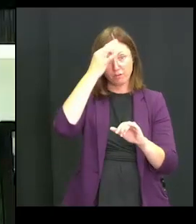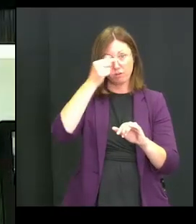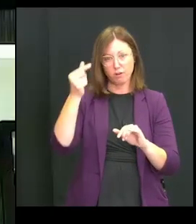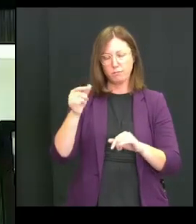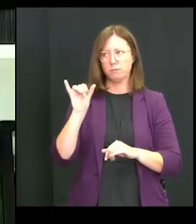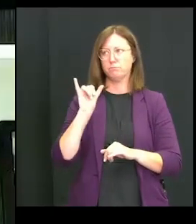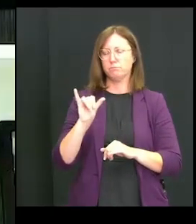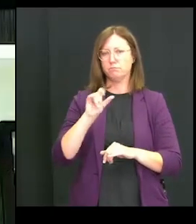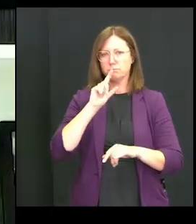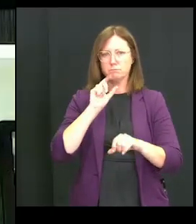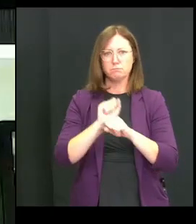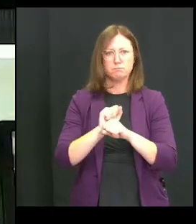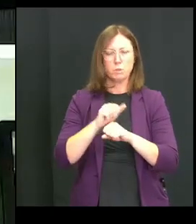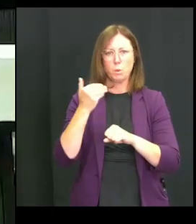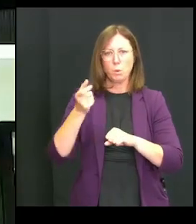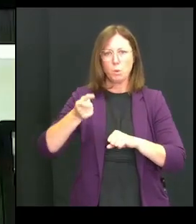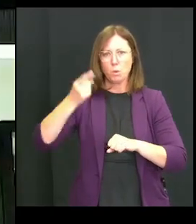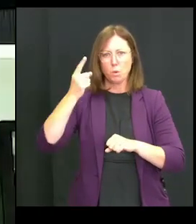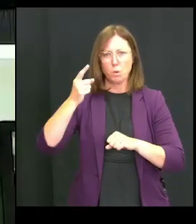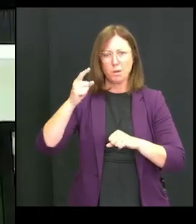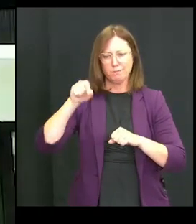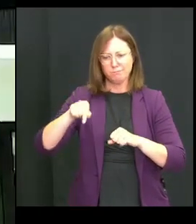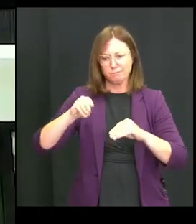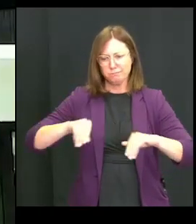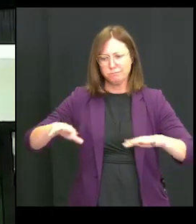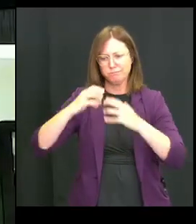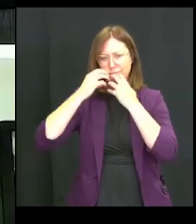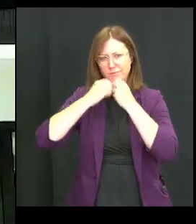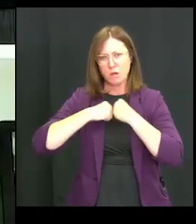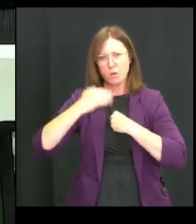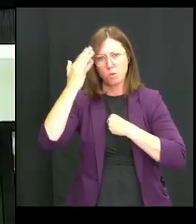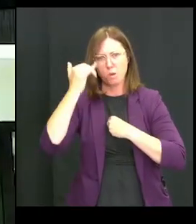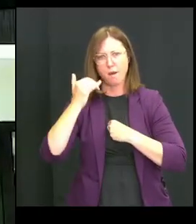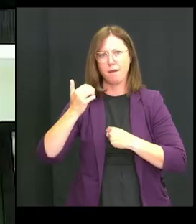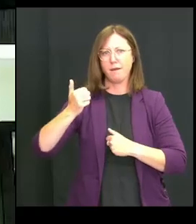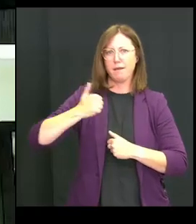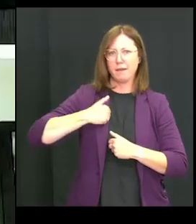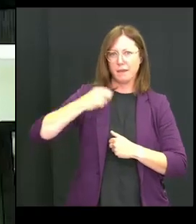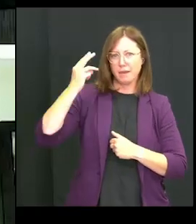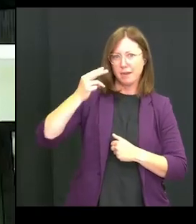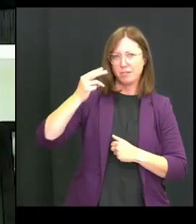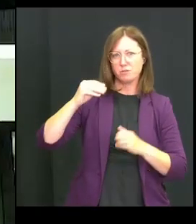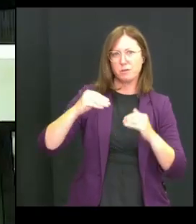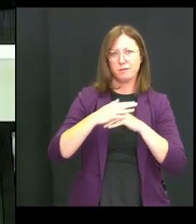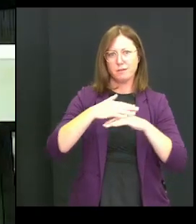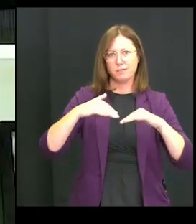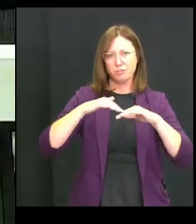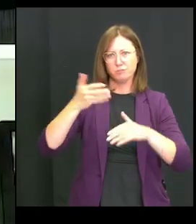I truly understood the significance of these lands, the history of Canada and the indigenous people, and about reconciliation.